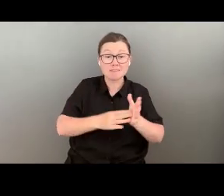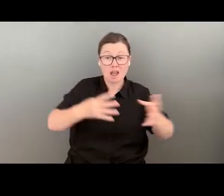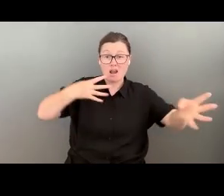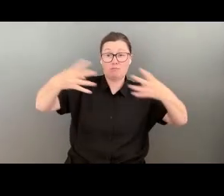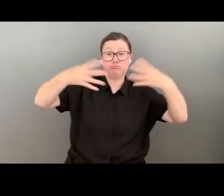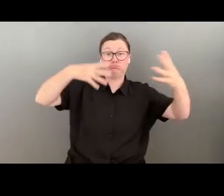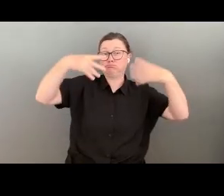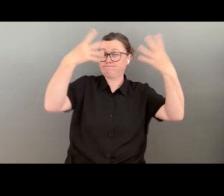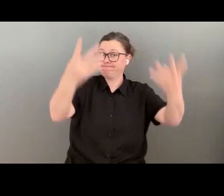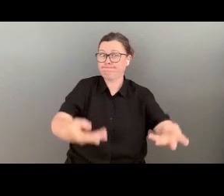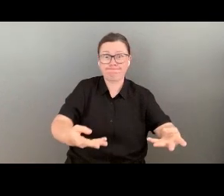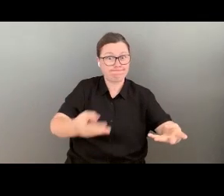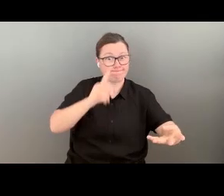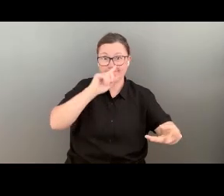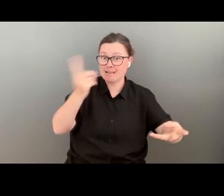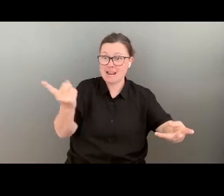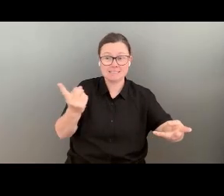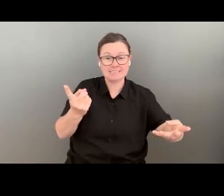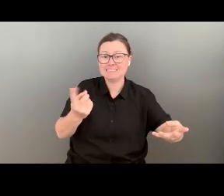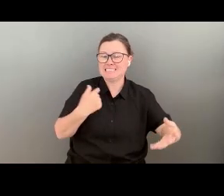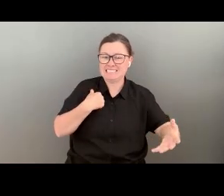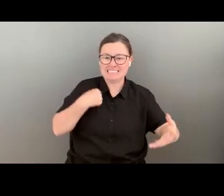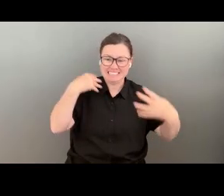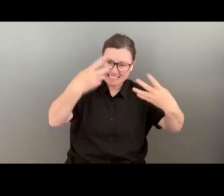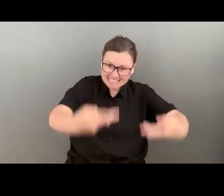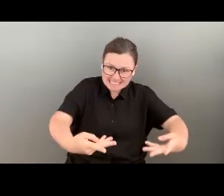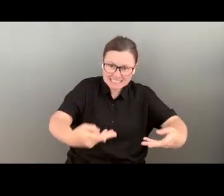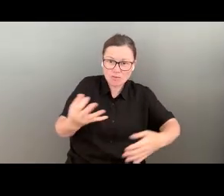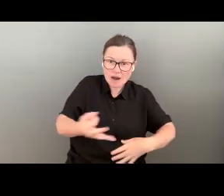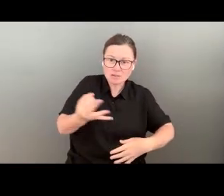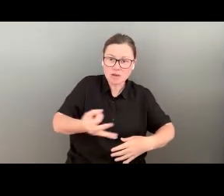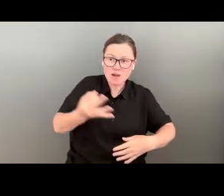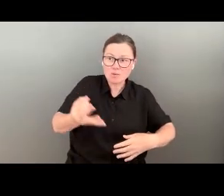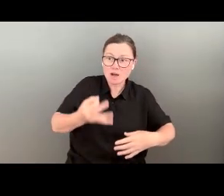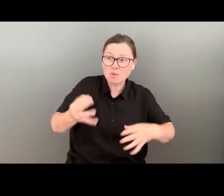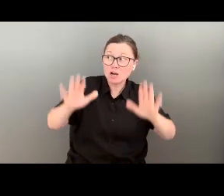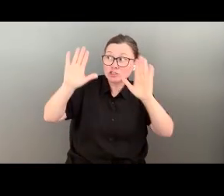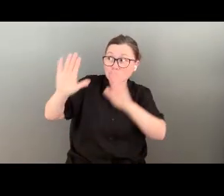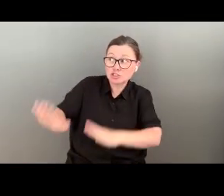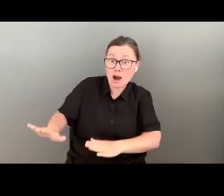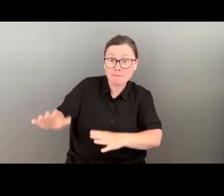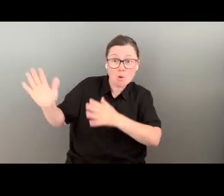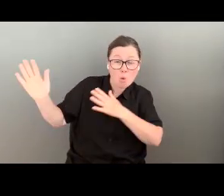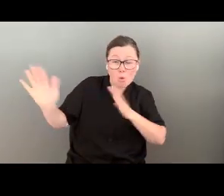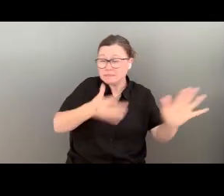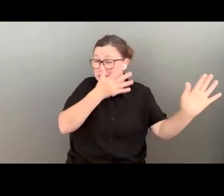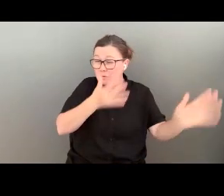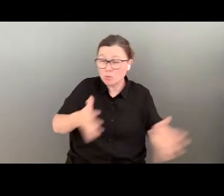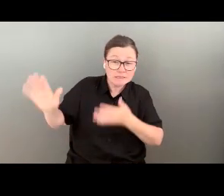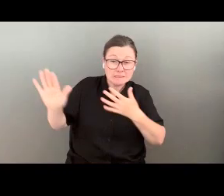but we were just waiting for a break in the wind, so I was up till 5 a.m. to start and just enough darkness that I could do the installation,